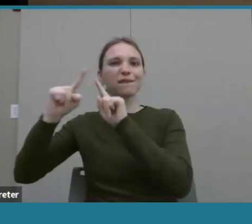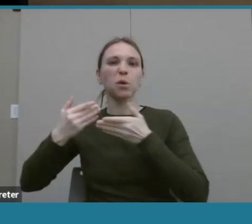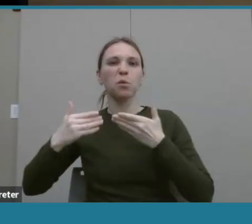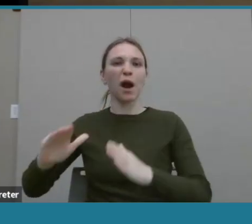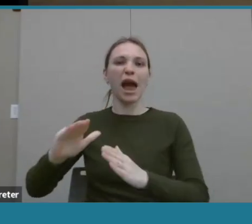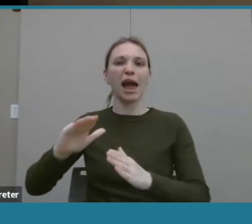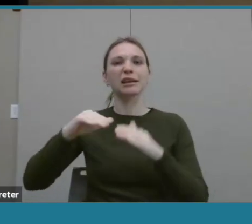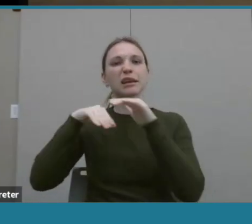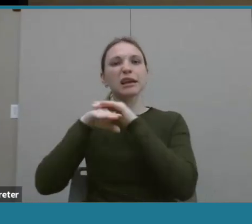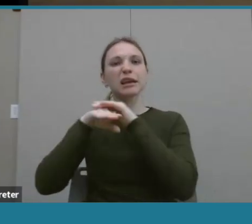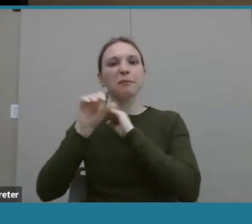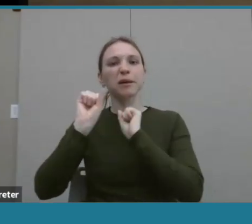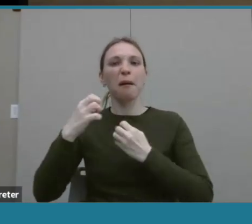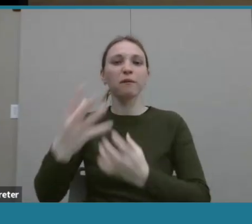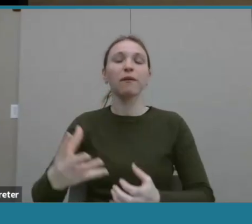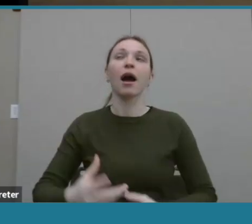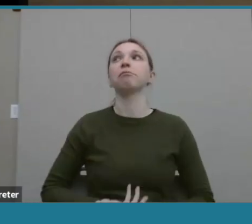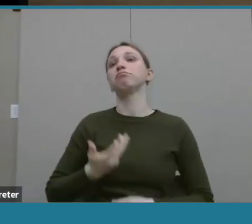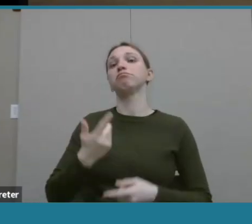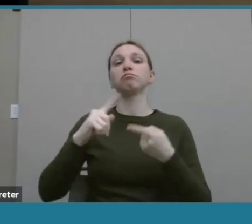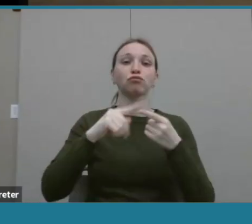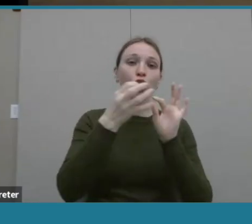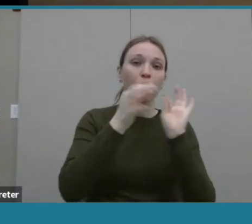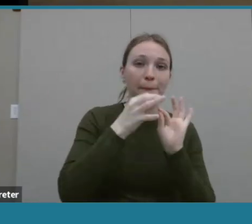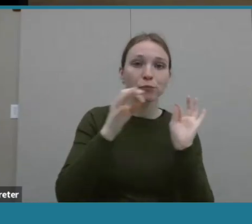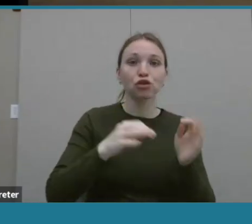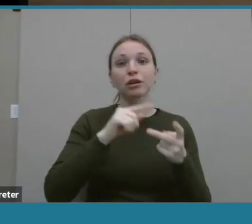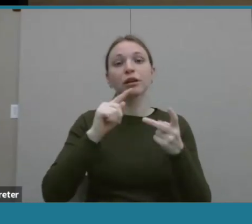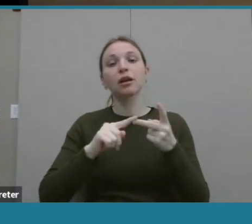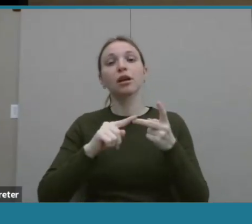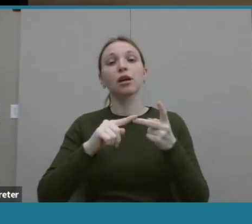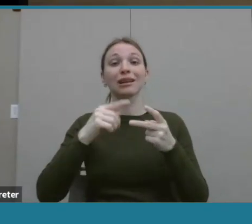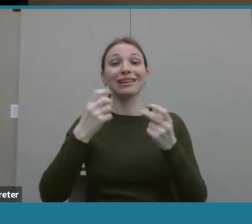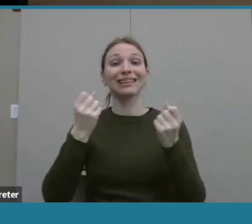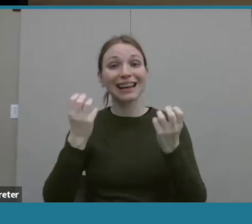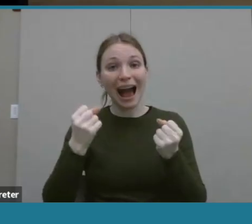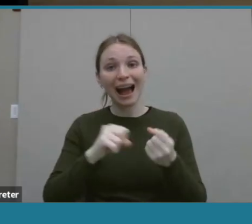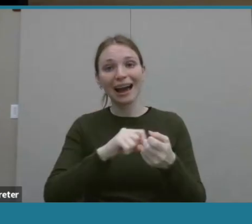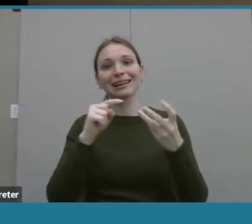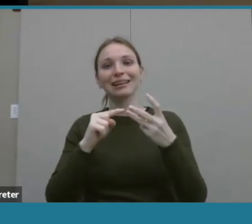The closed captioning, the open caption, sign language, tactile, touch,